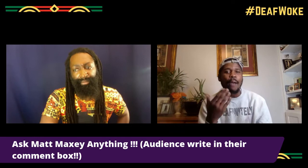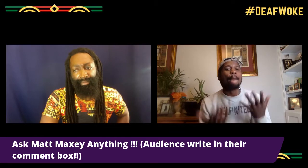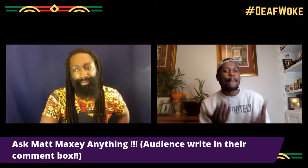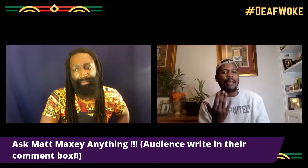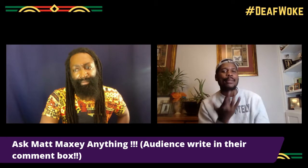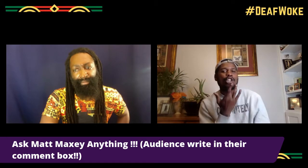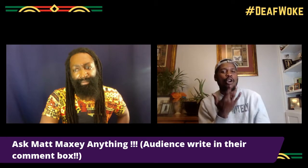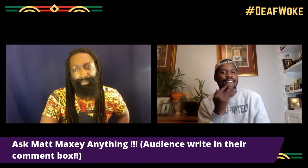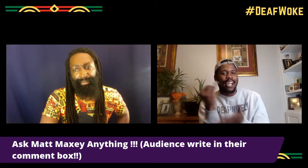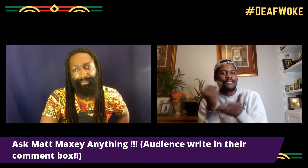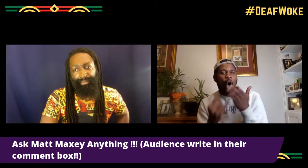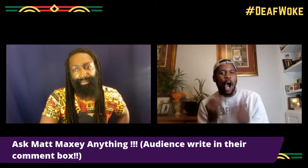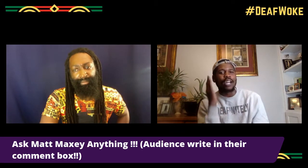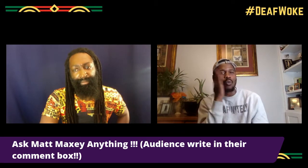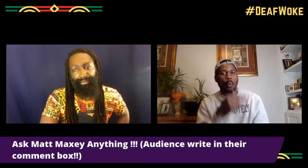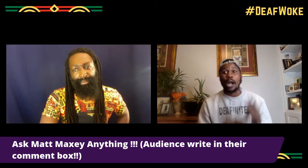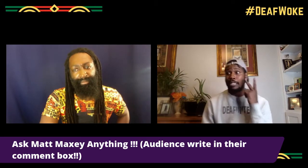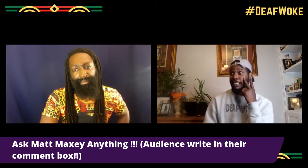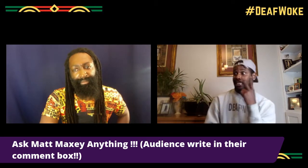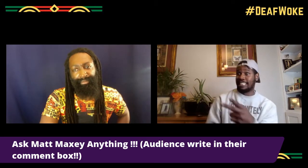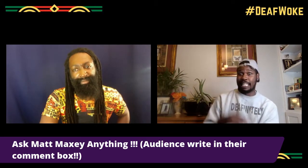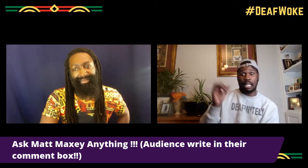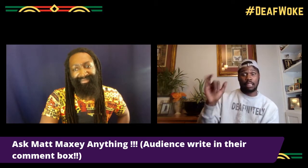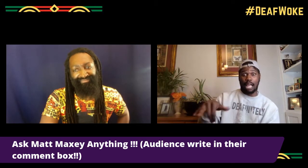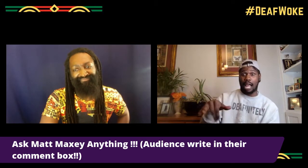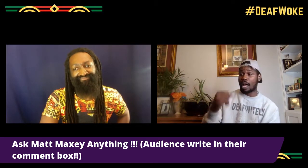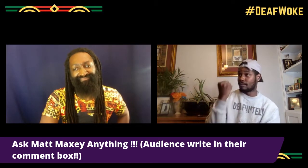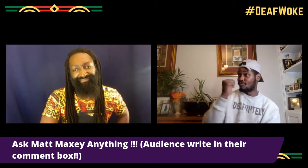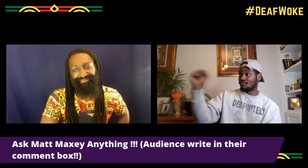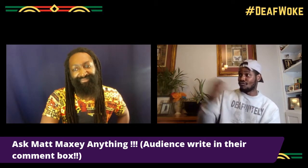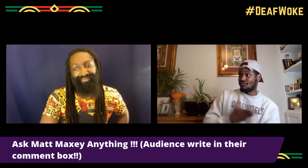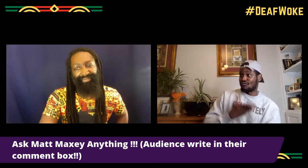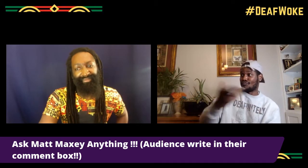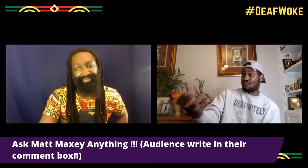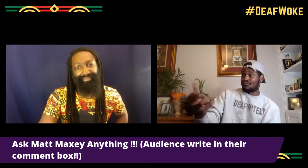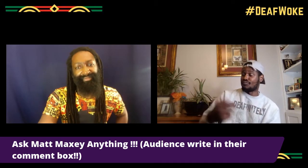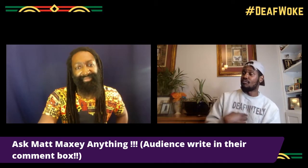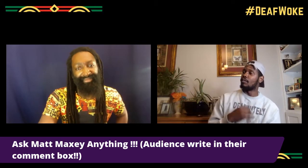So, then, then maybe you can see hopefully that your favorite,